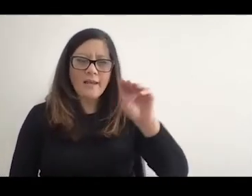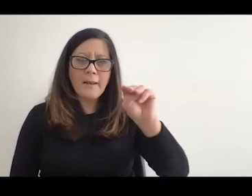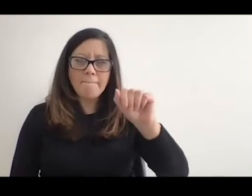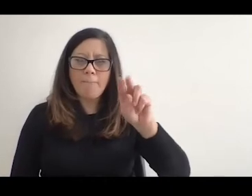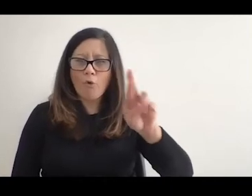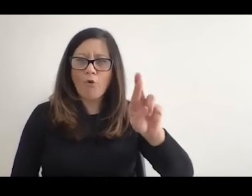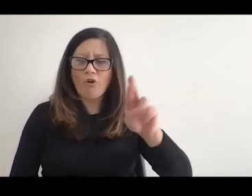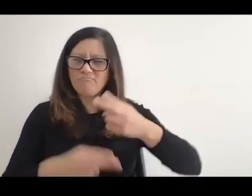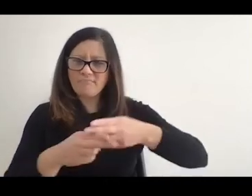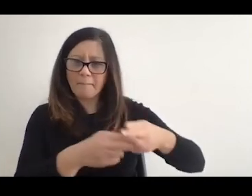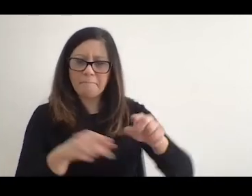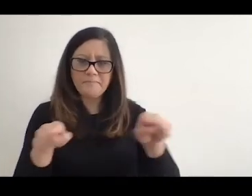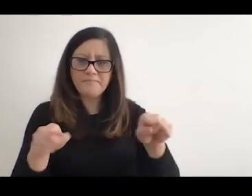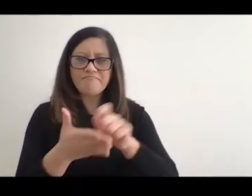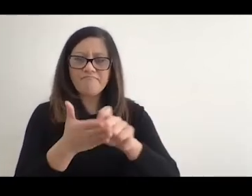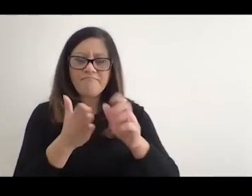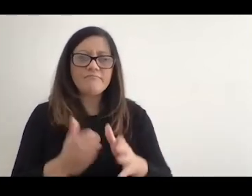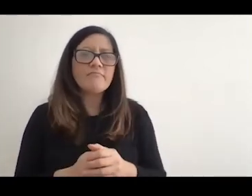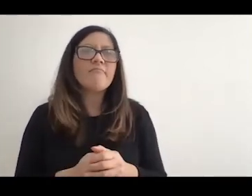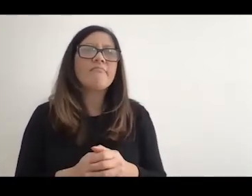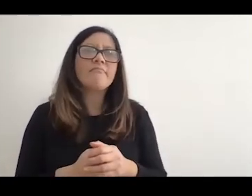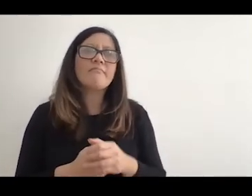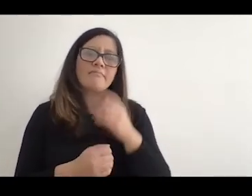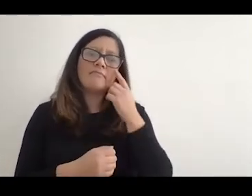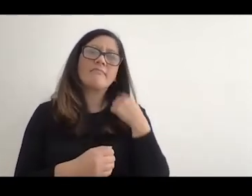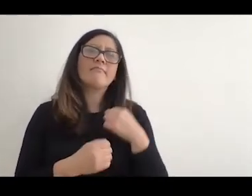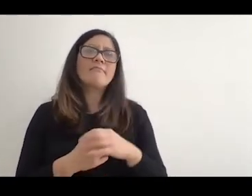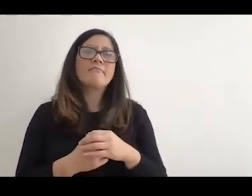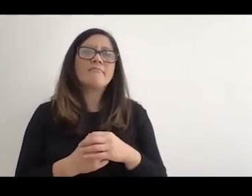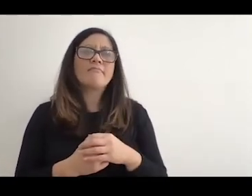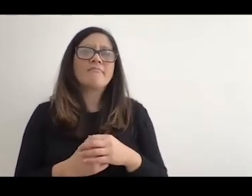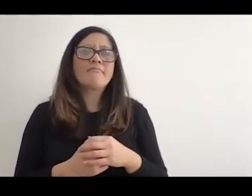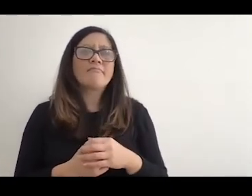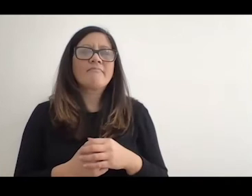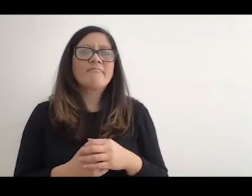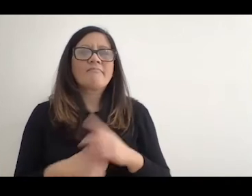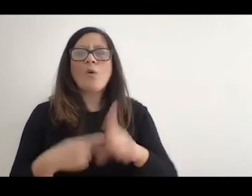and I have to look at it because one of the things I'm reminded of.